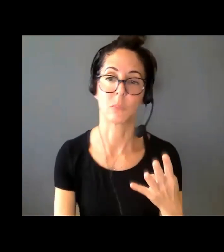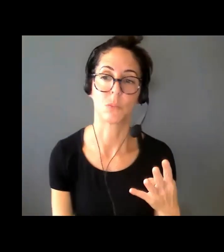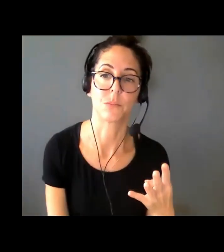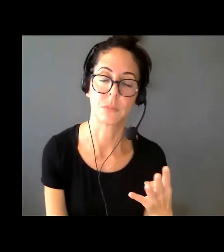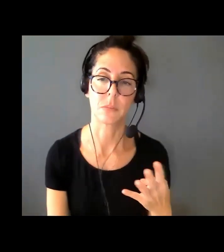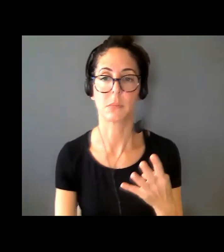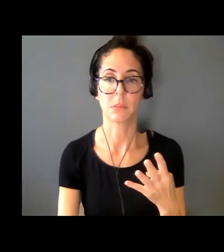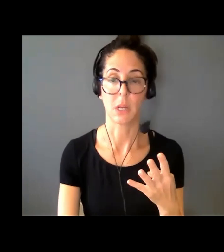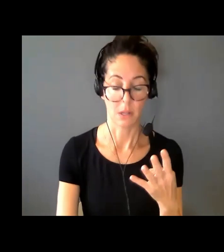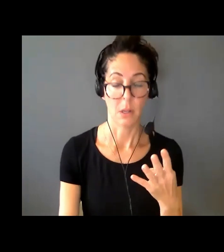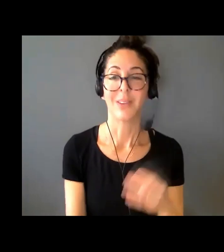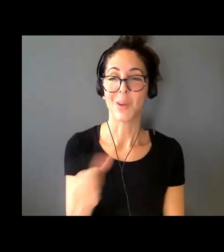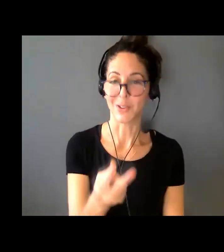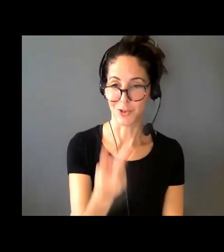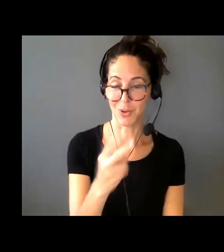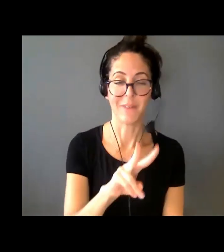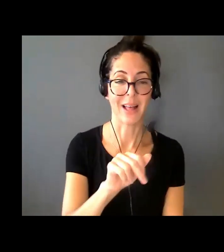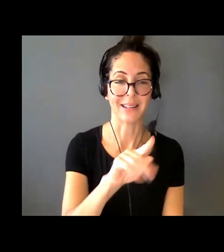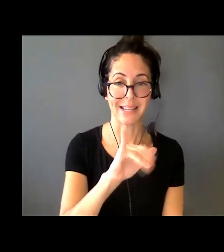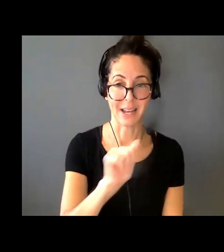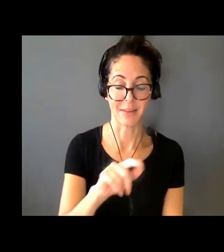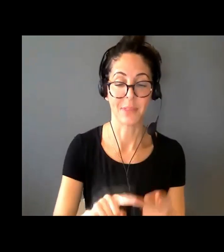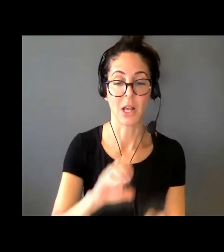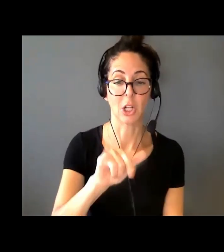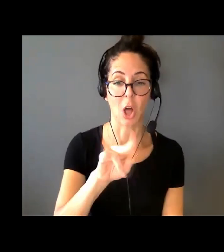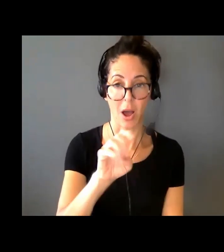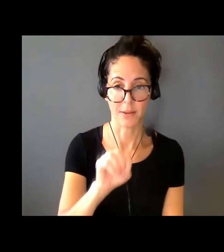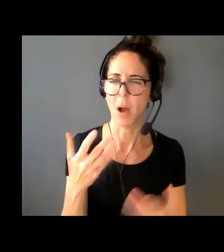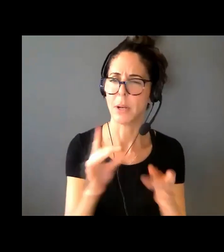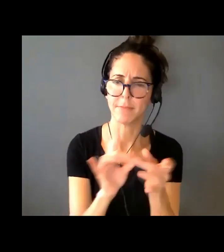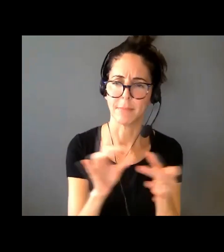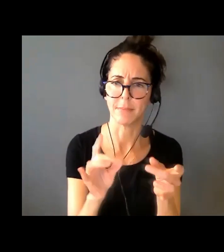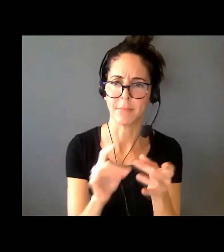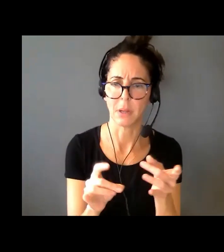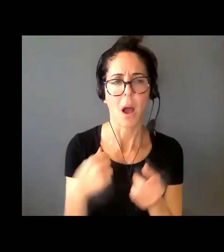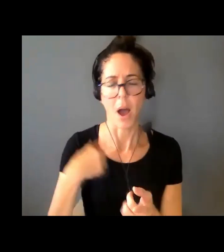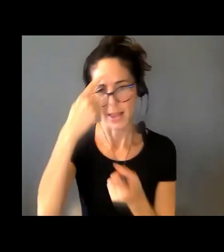Valentina and Claude have also mentioned it – we cannot do a disability focused research or